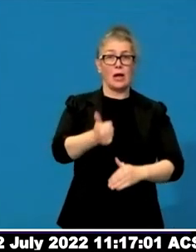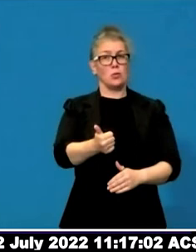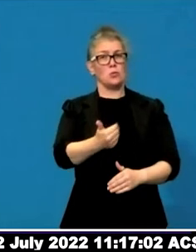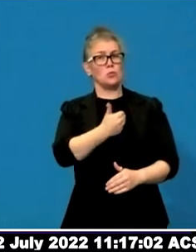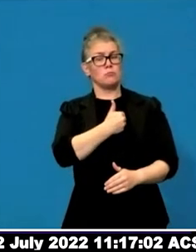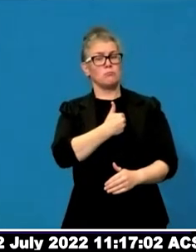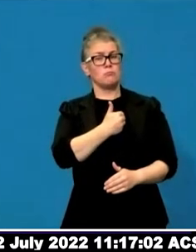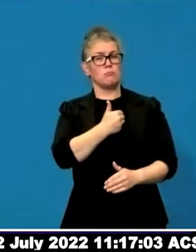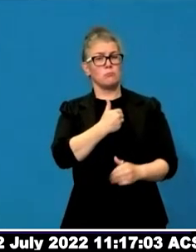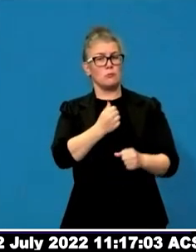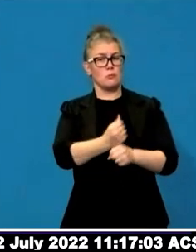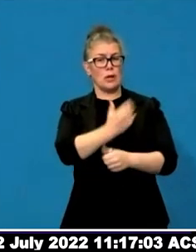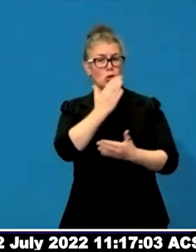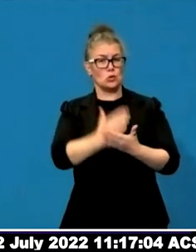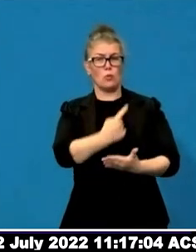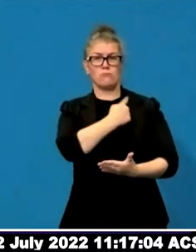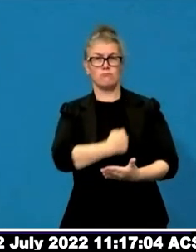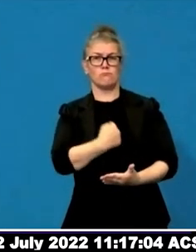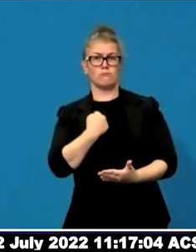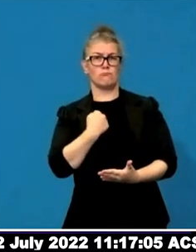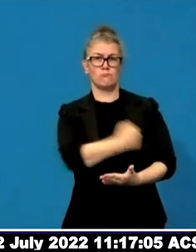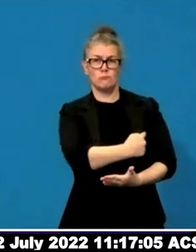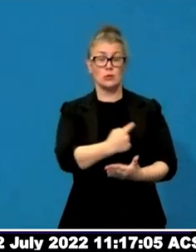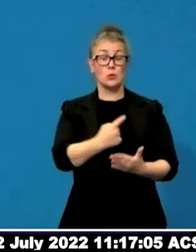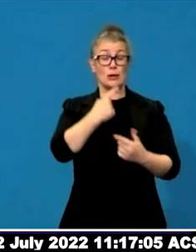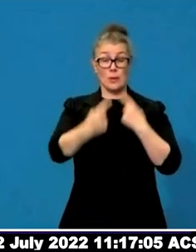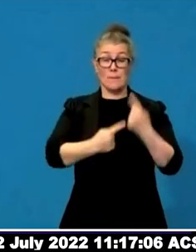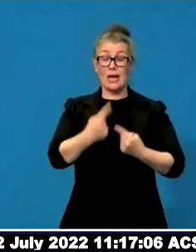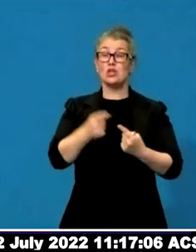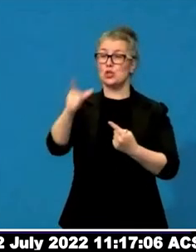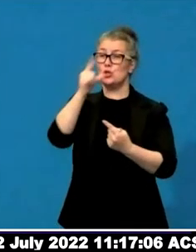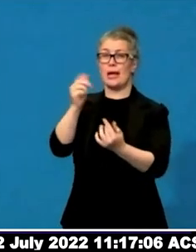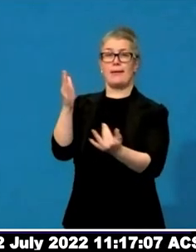have a strong commitment to making information about guardianship available to people.